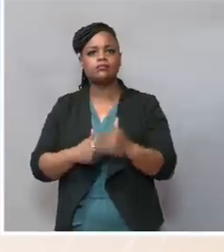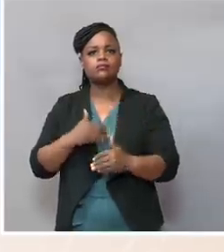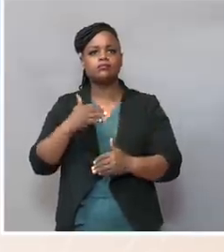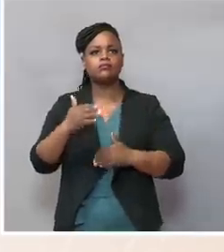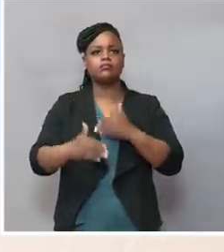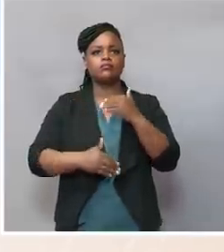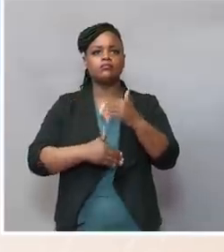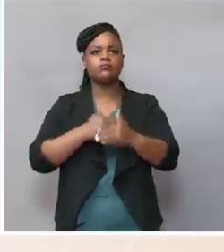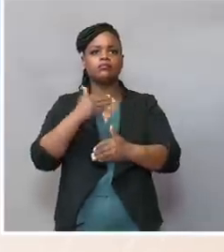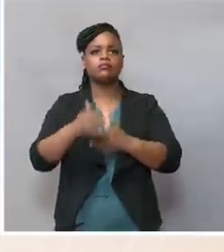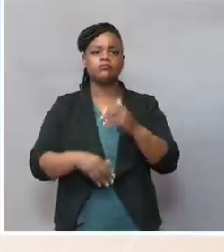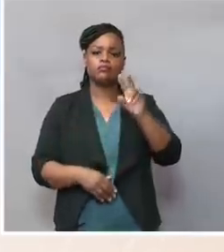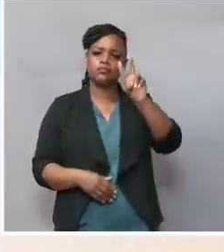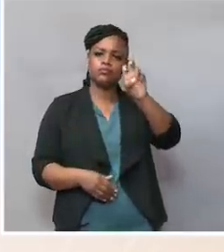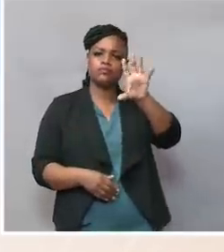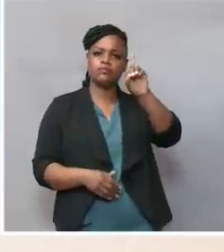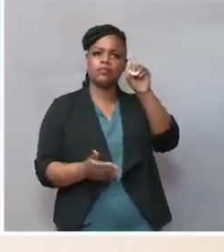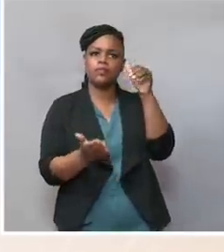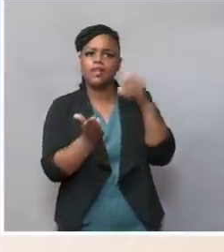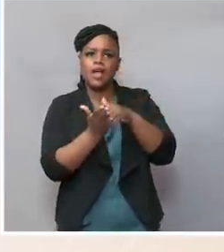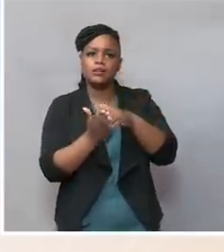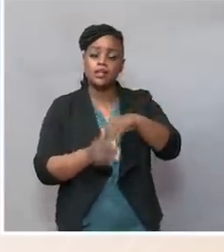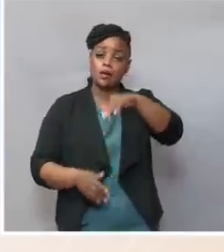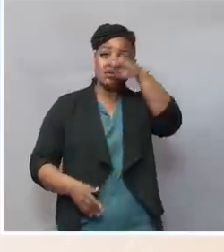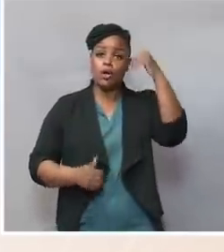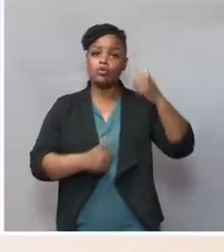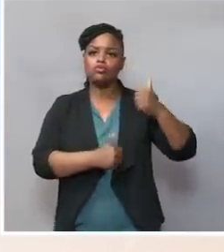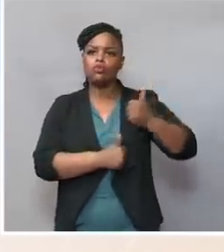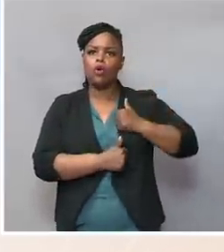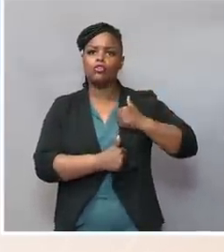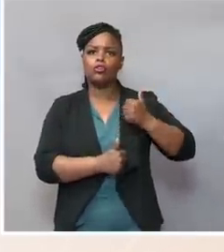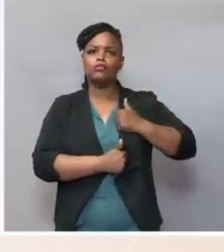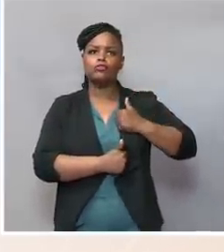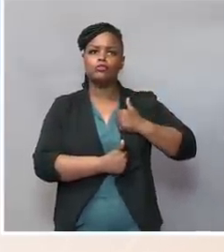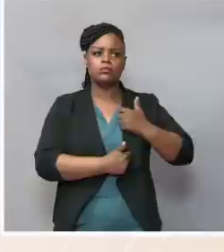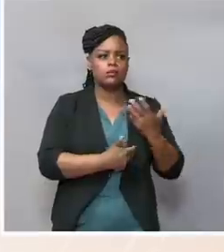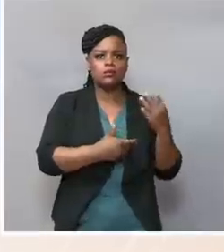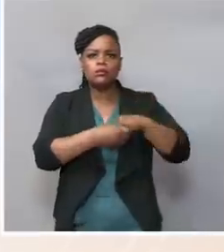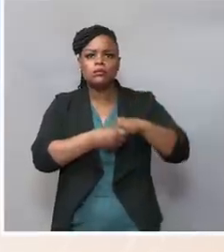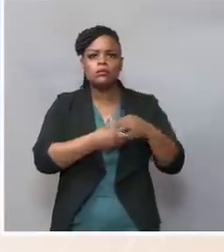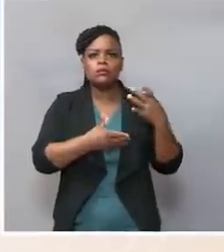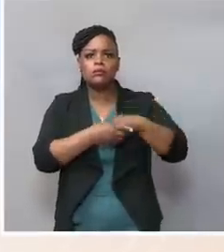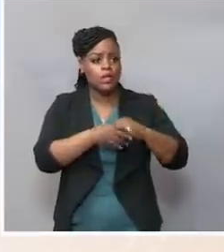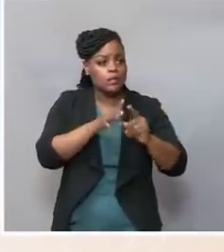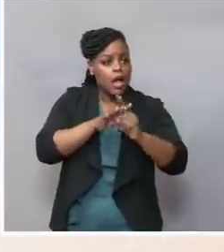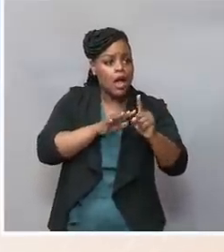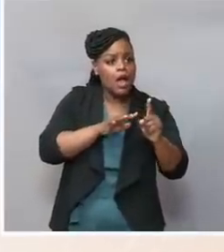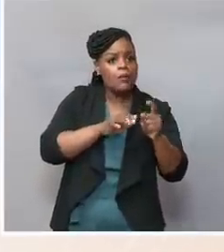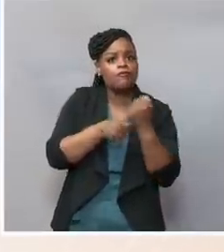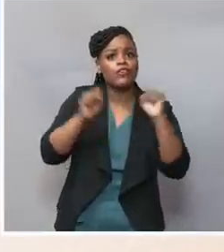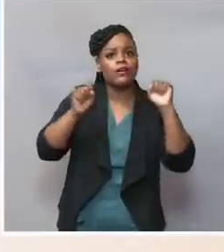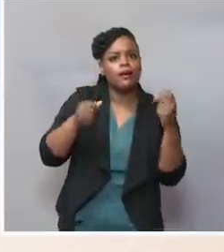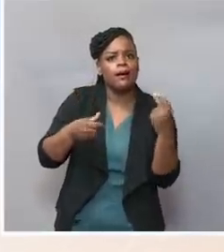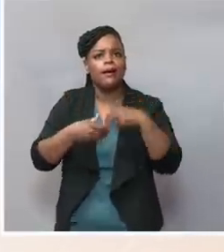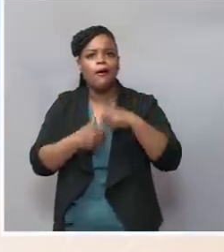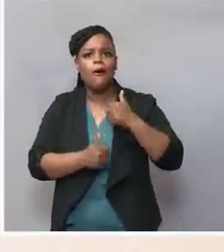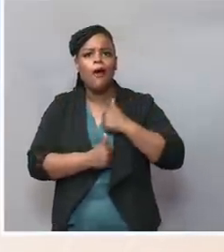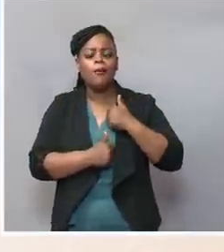fought for the union. Henry served in a regiment for the 86th United States colored troops.